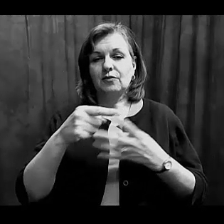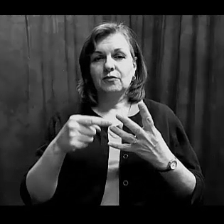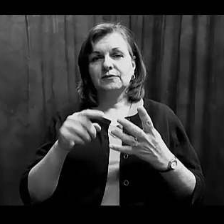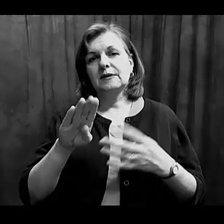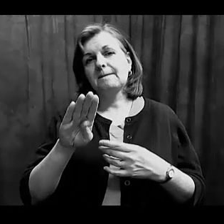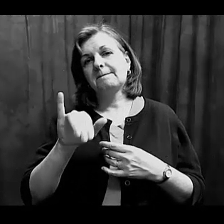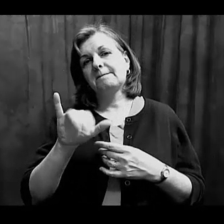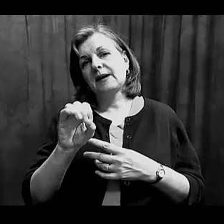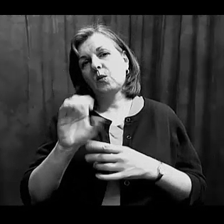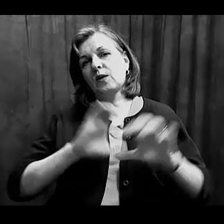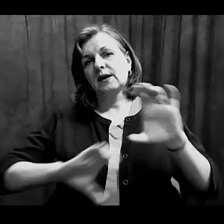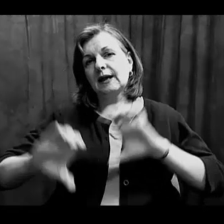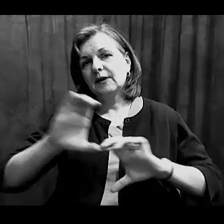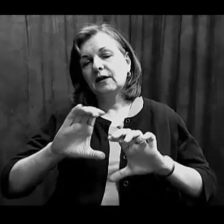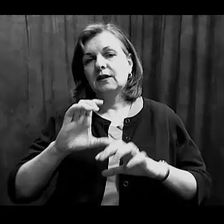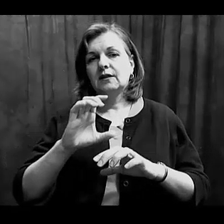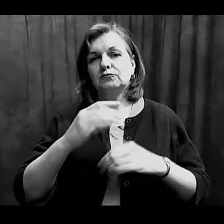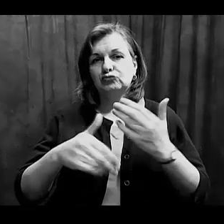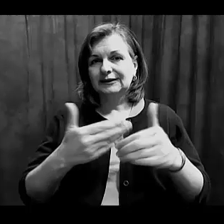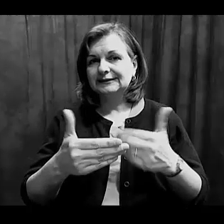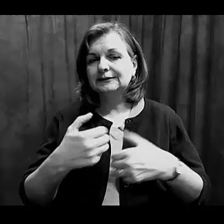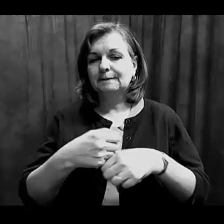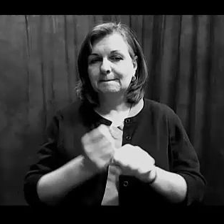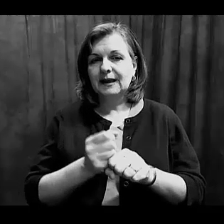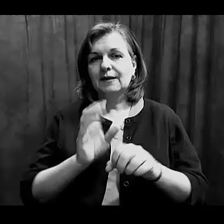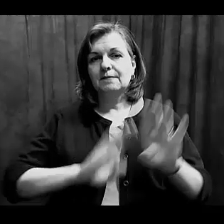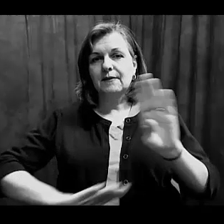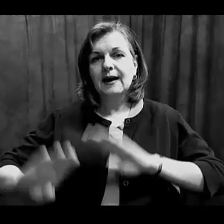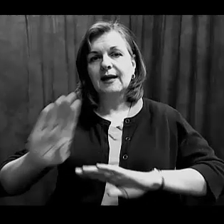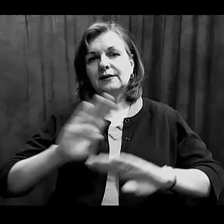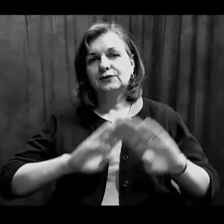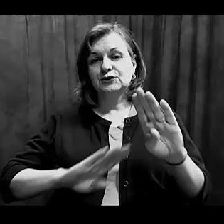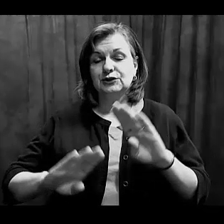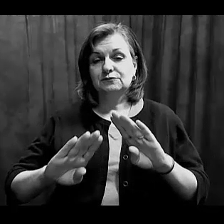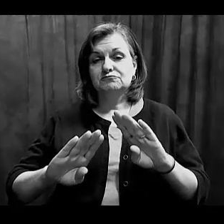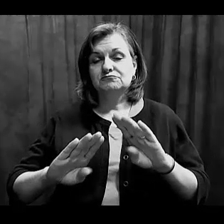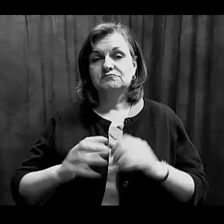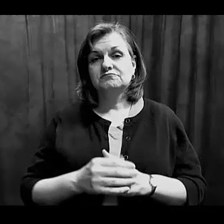many of the biochemical or chemical processes that make biology